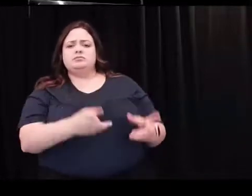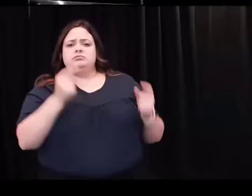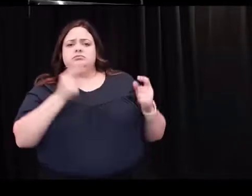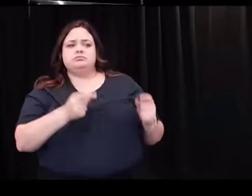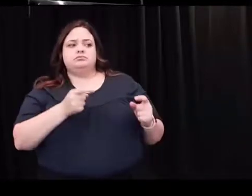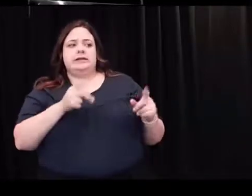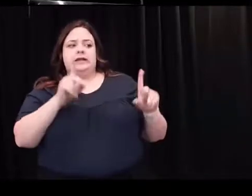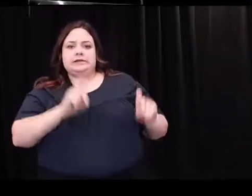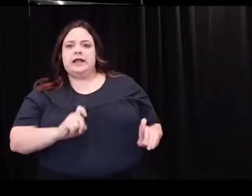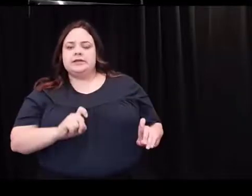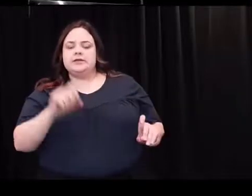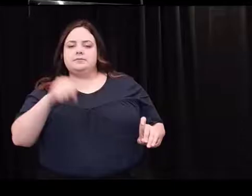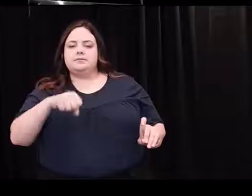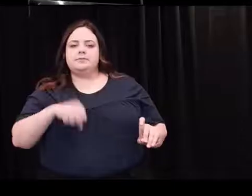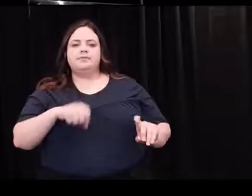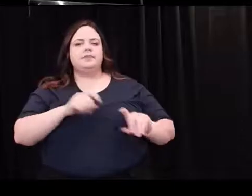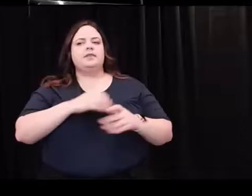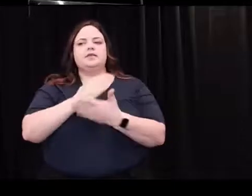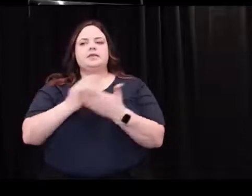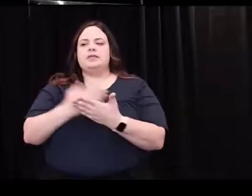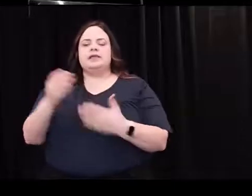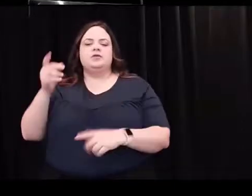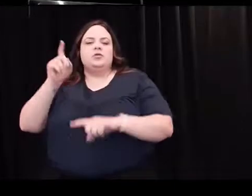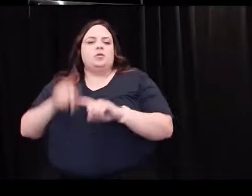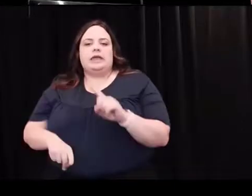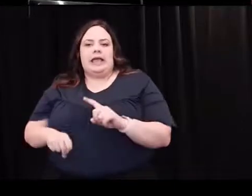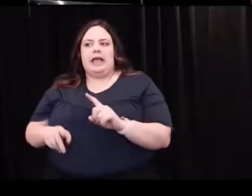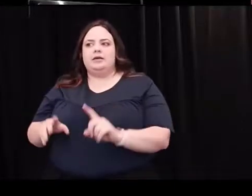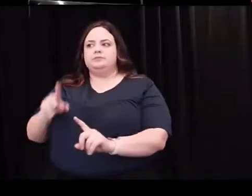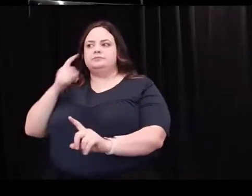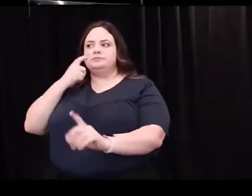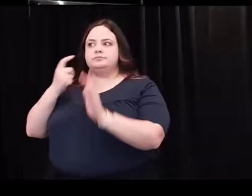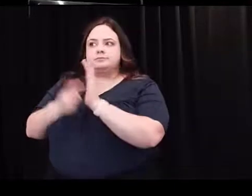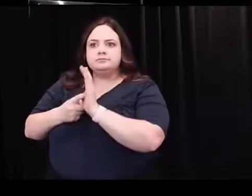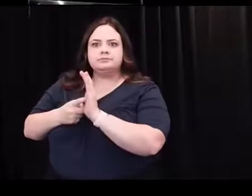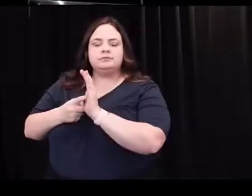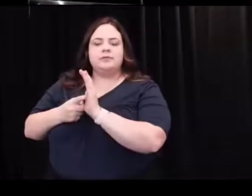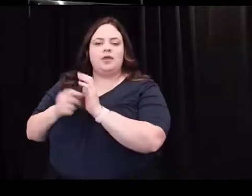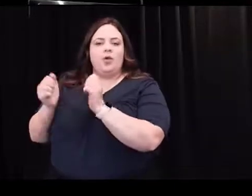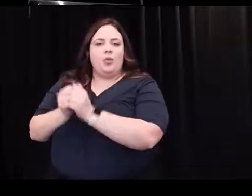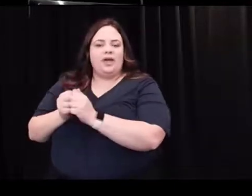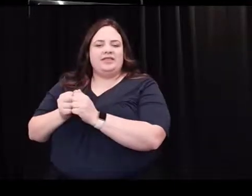we just can't catch with automatic testing at all, and I'm saying this as somebody who made millions